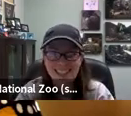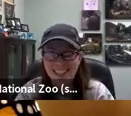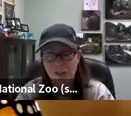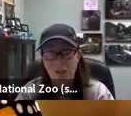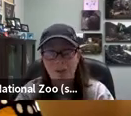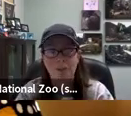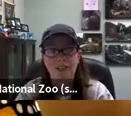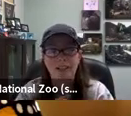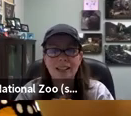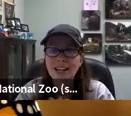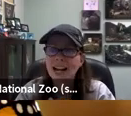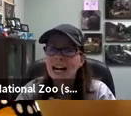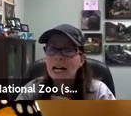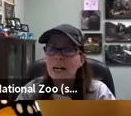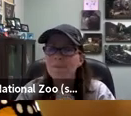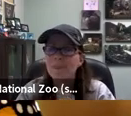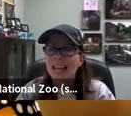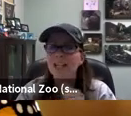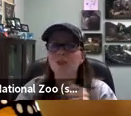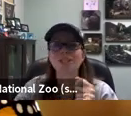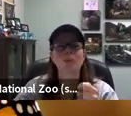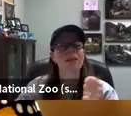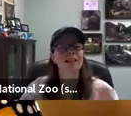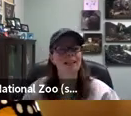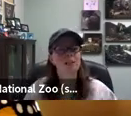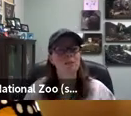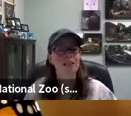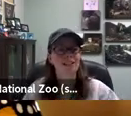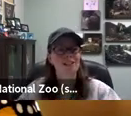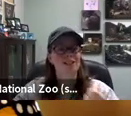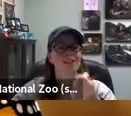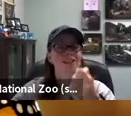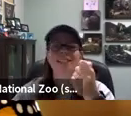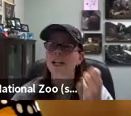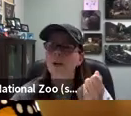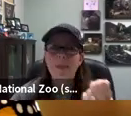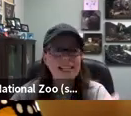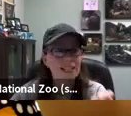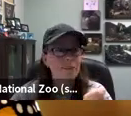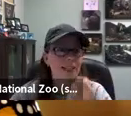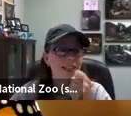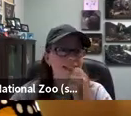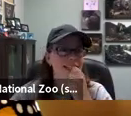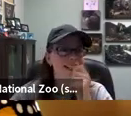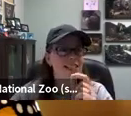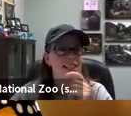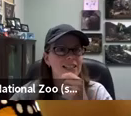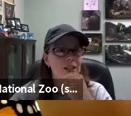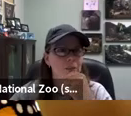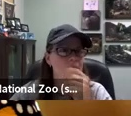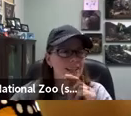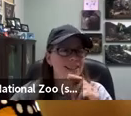So many of these bees- there's the